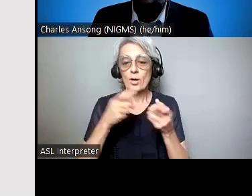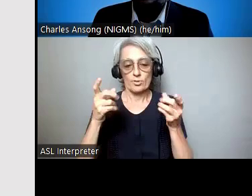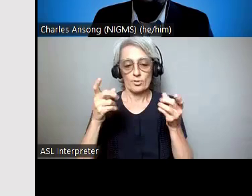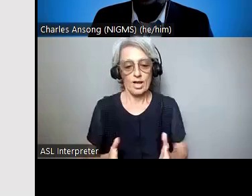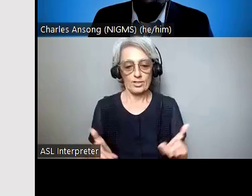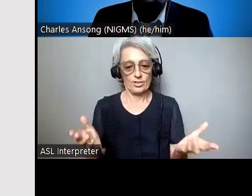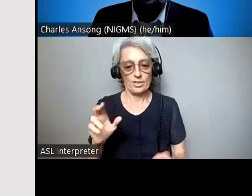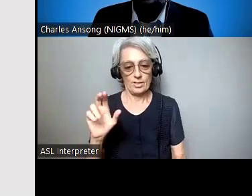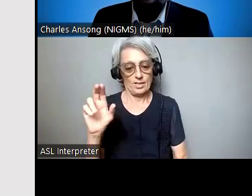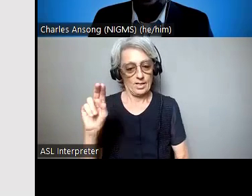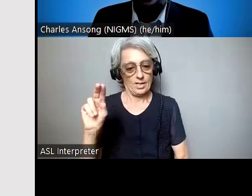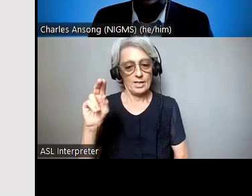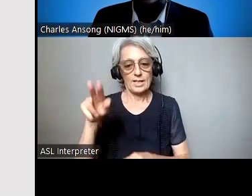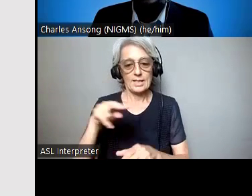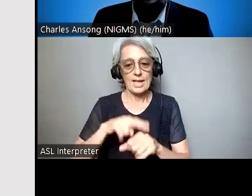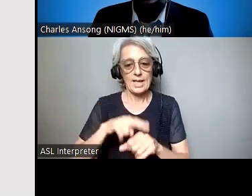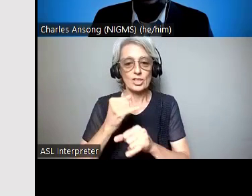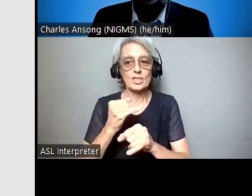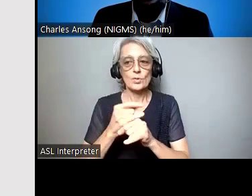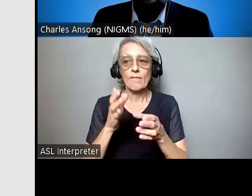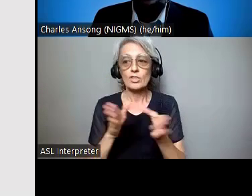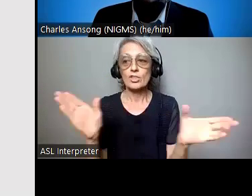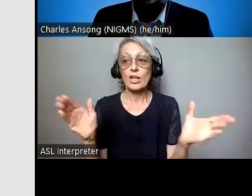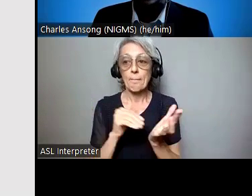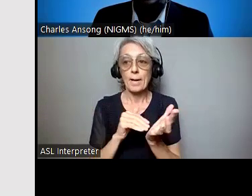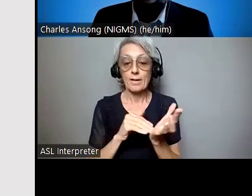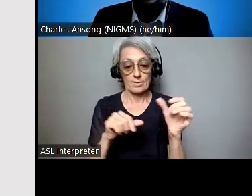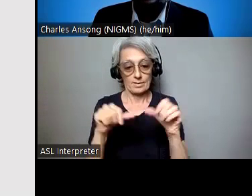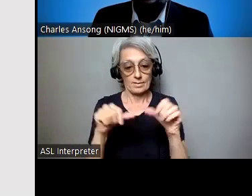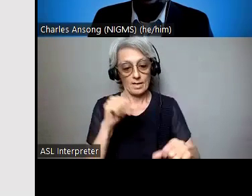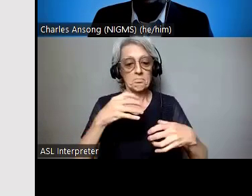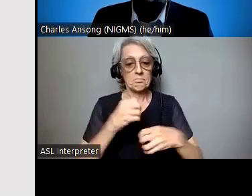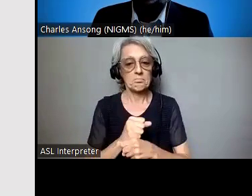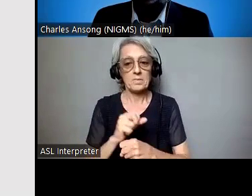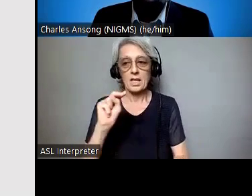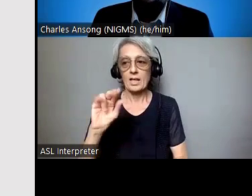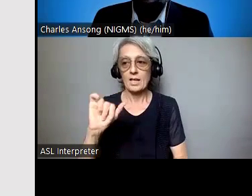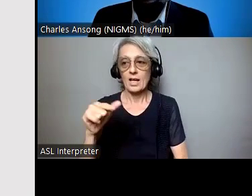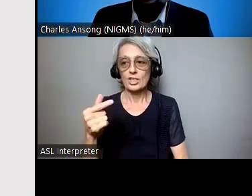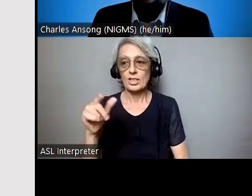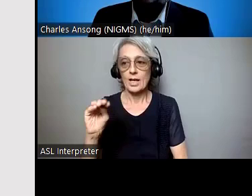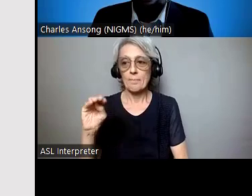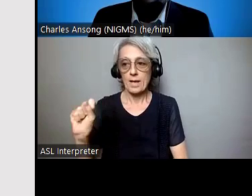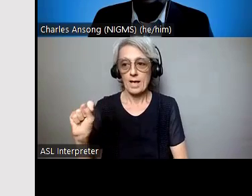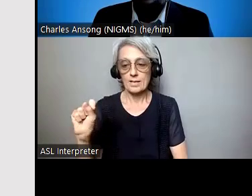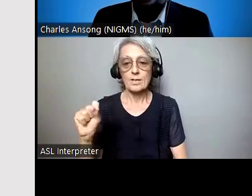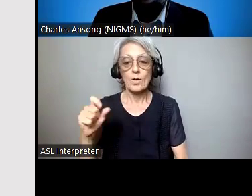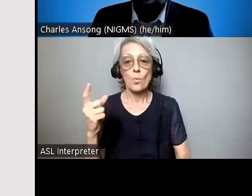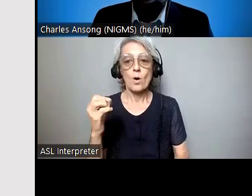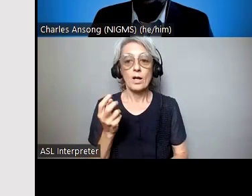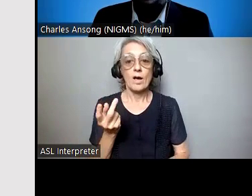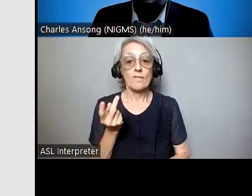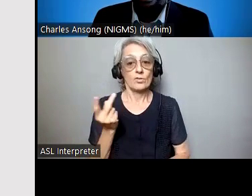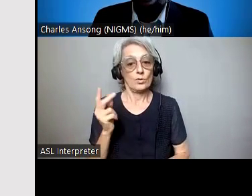of General Medical Sciences, NIGMS, and one of two NIH-wide contacts for R15.